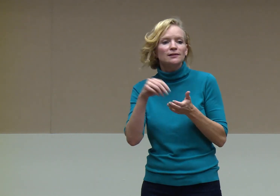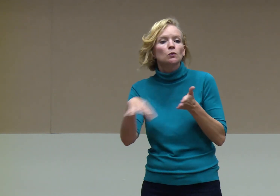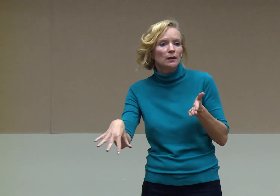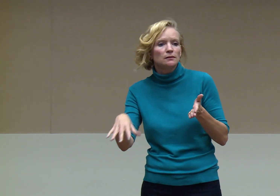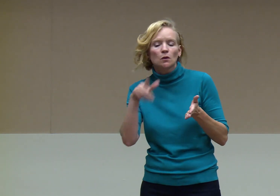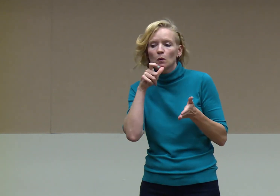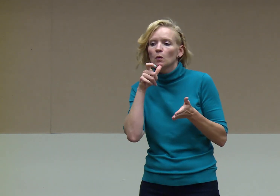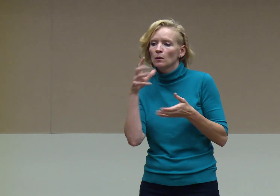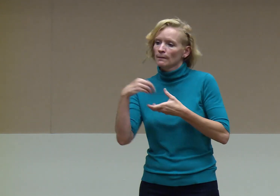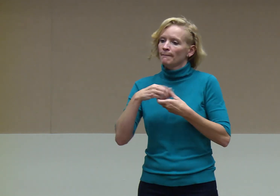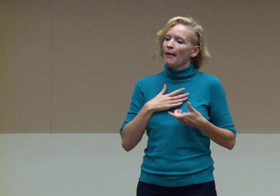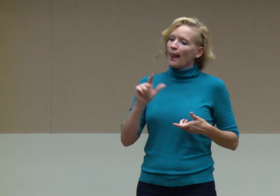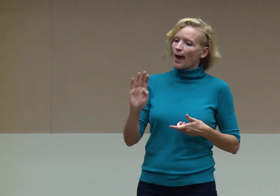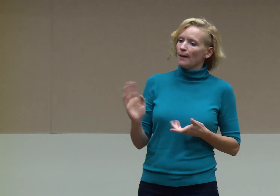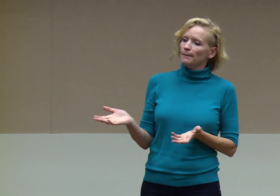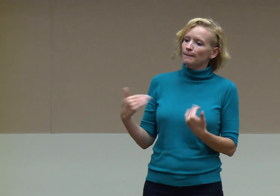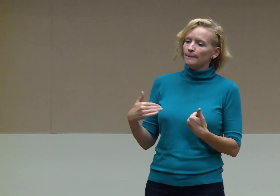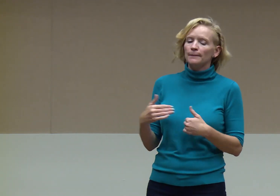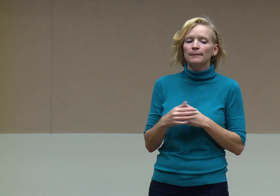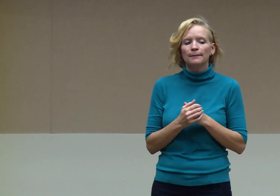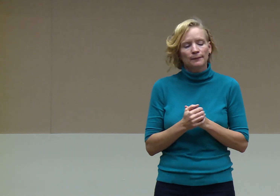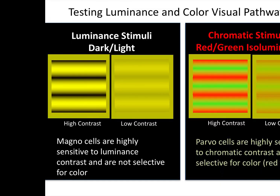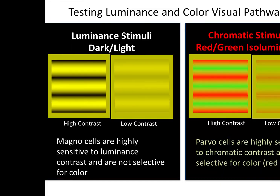with an assistant who was in my lab.